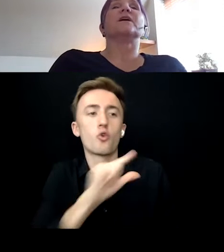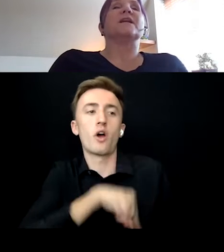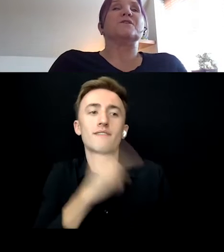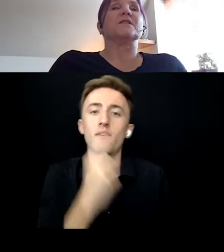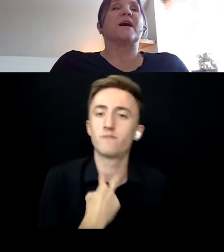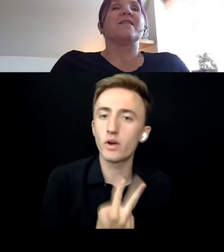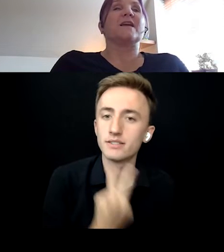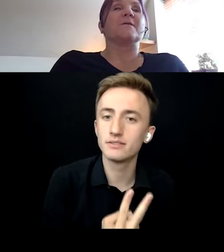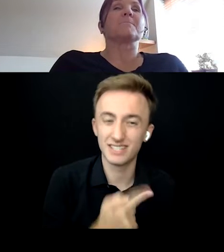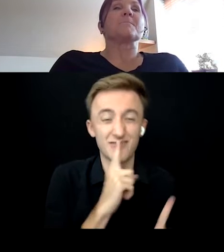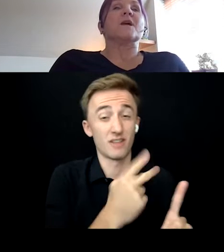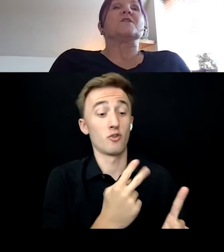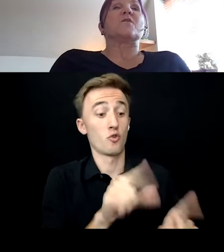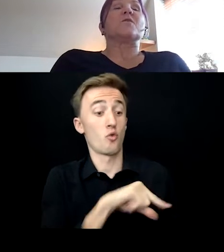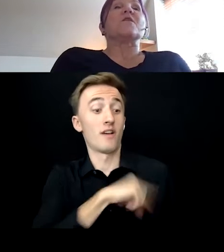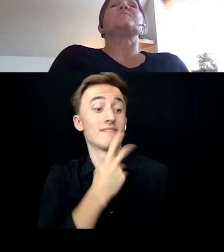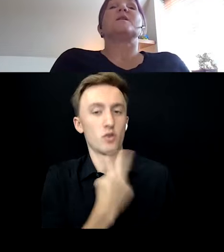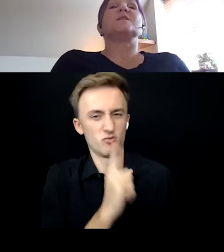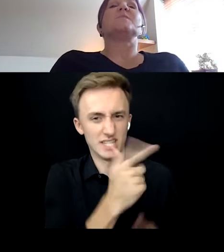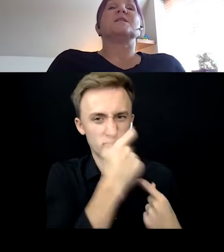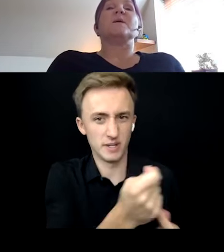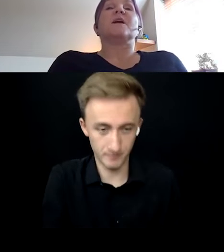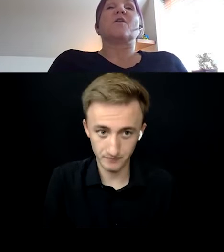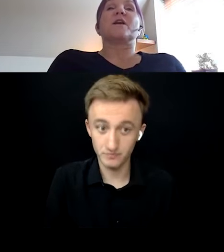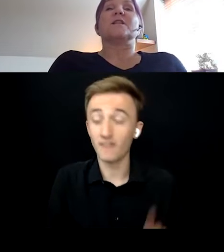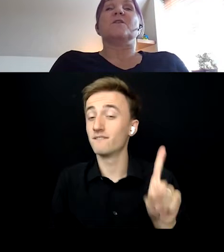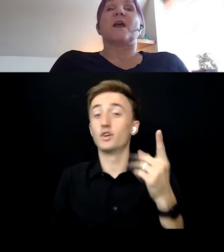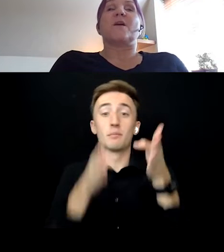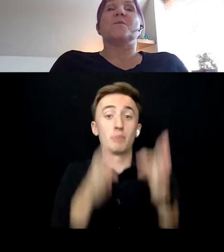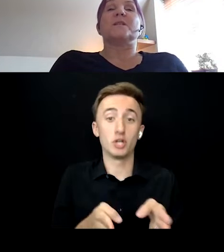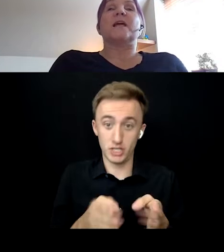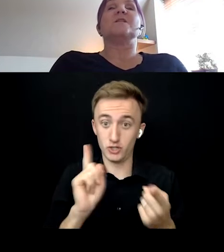really interesting I think. So the first person to be the speaking clock in the U.K. was a lady